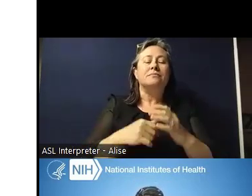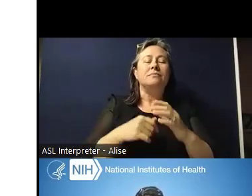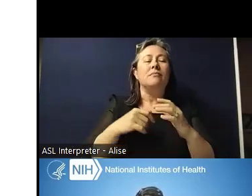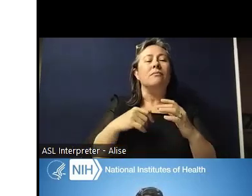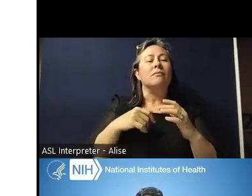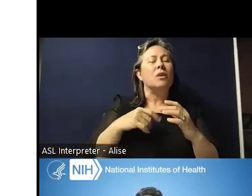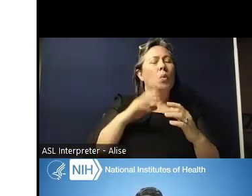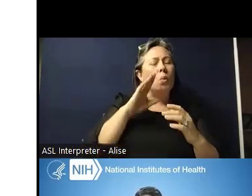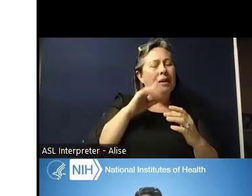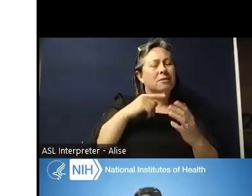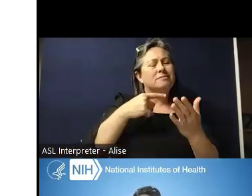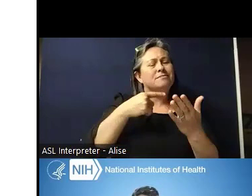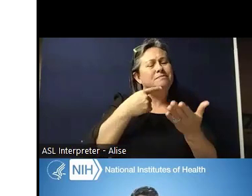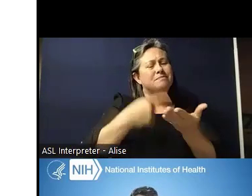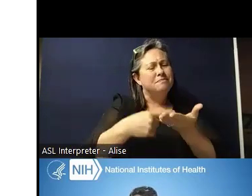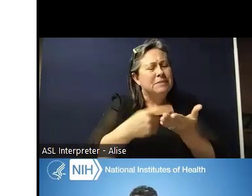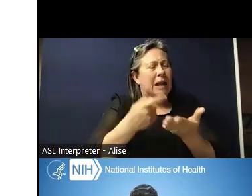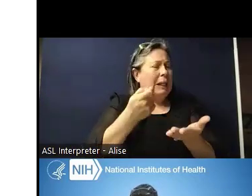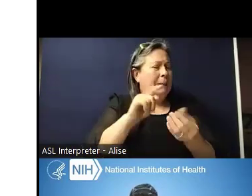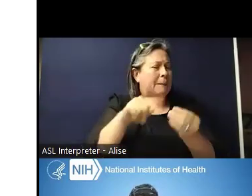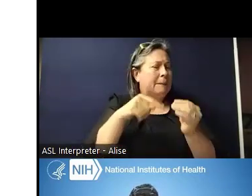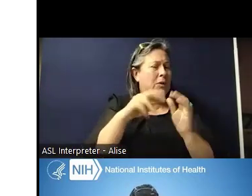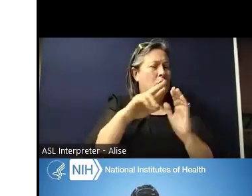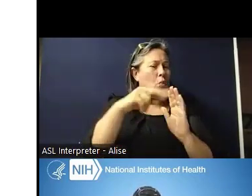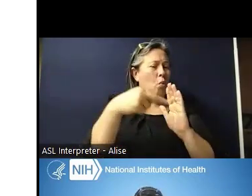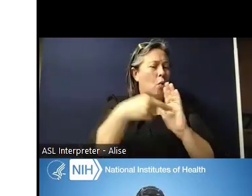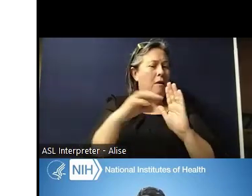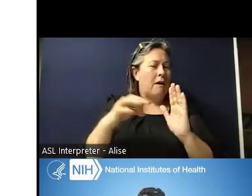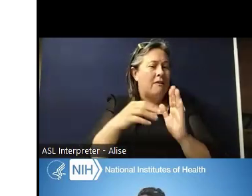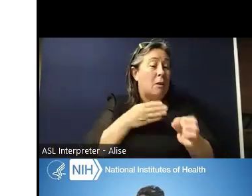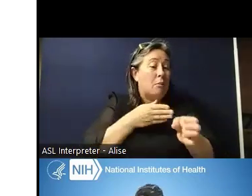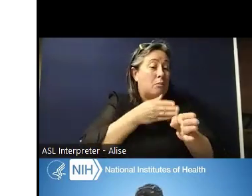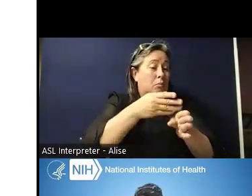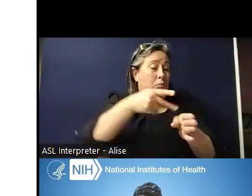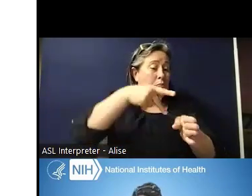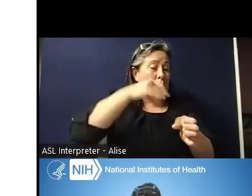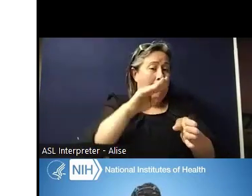about what the role is of the prime versus the sub,